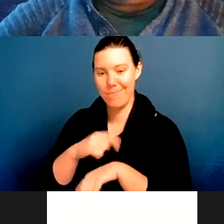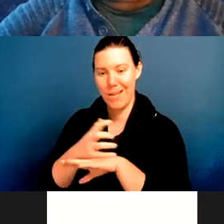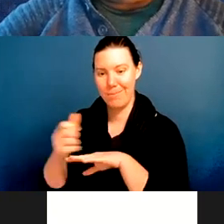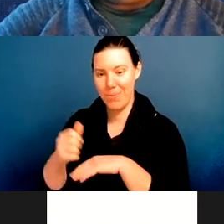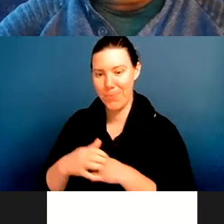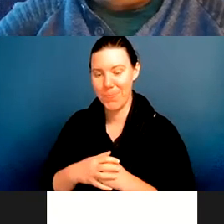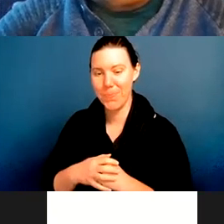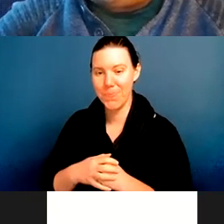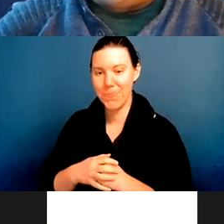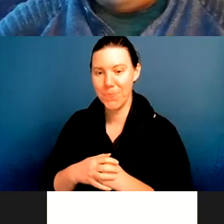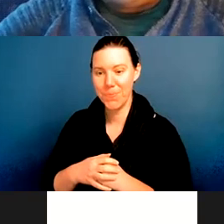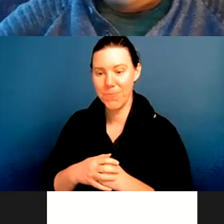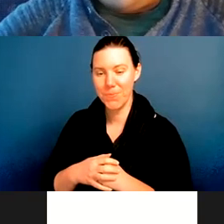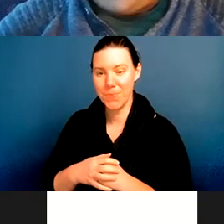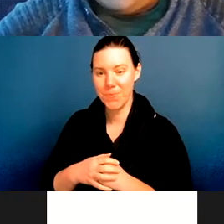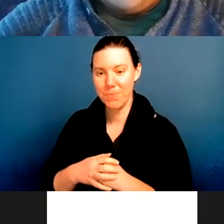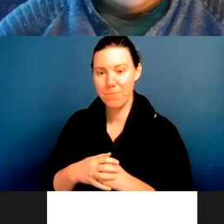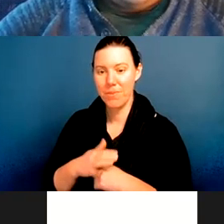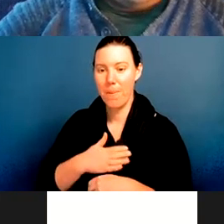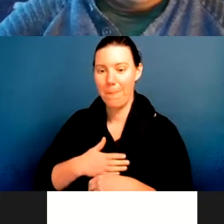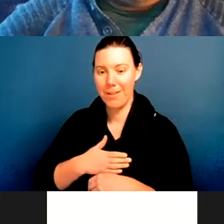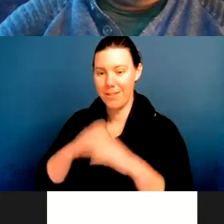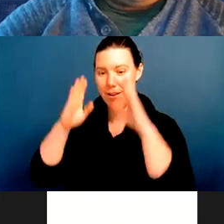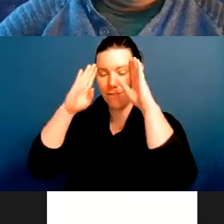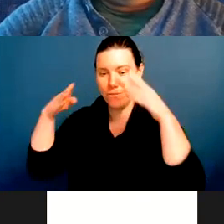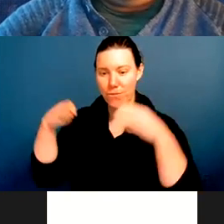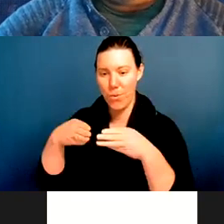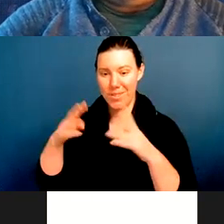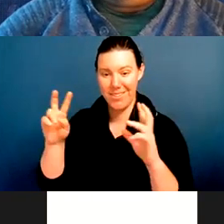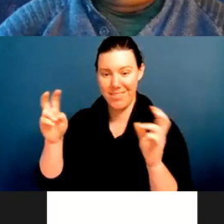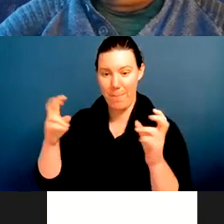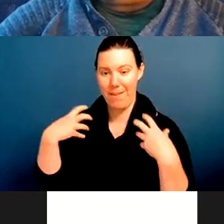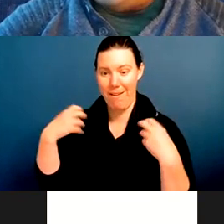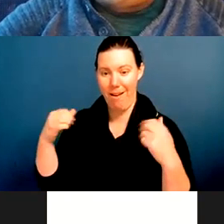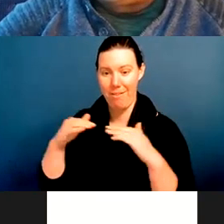Please stay on the topic of health equity. And if you share on all their topics,